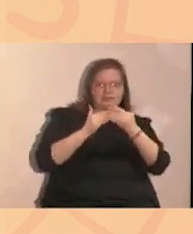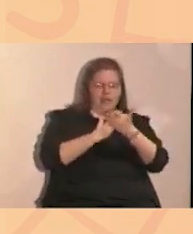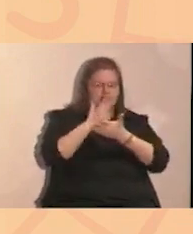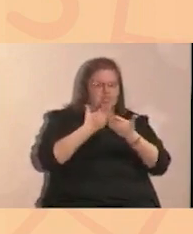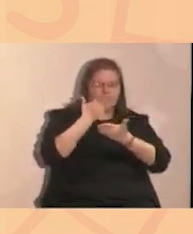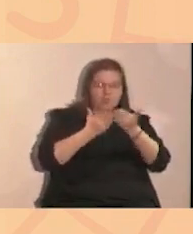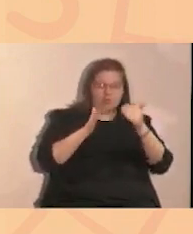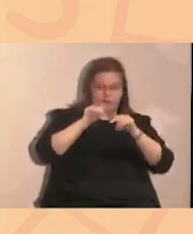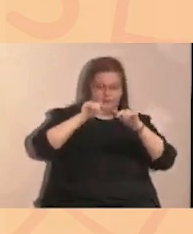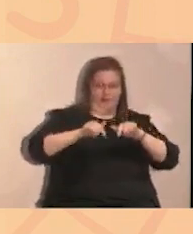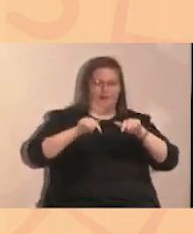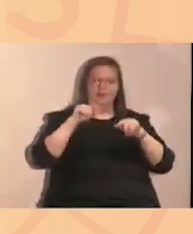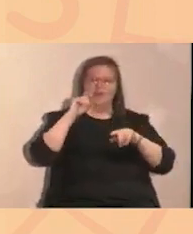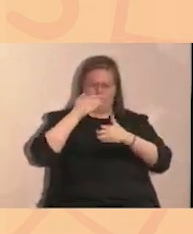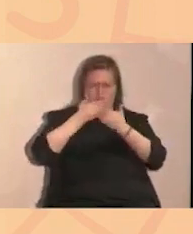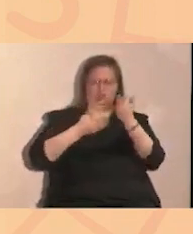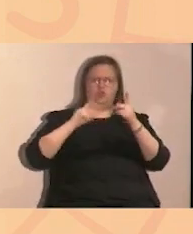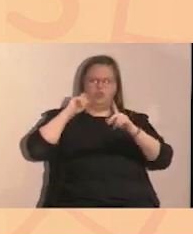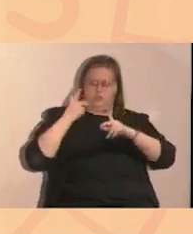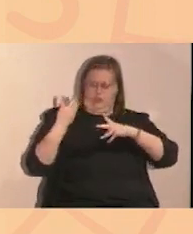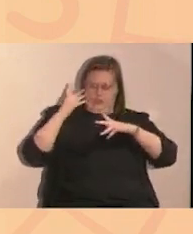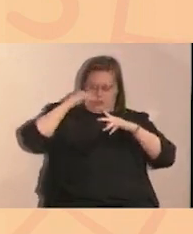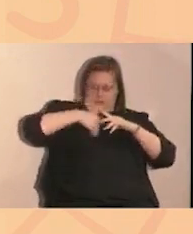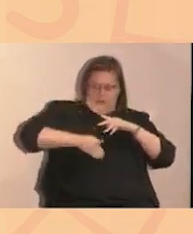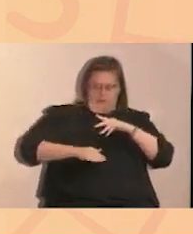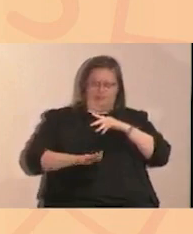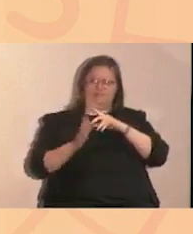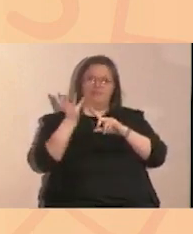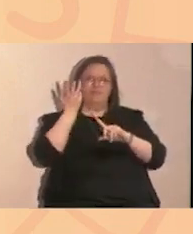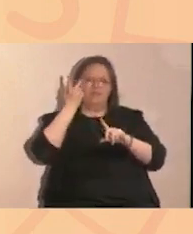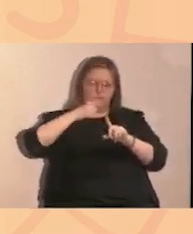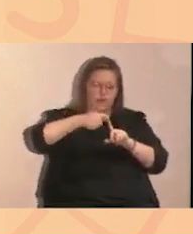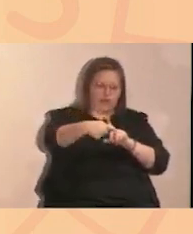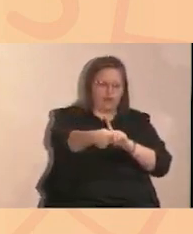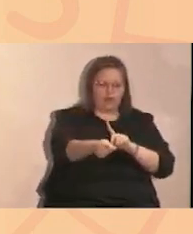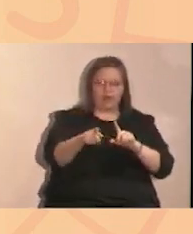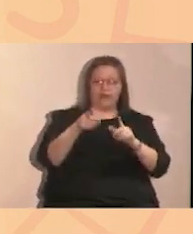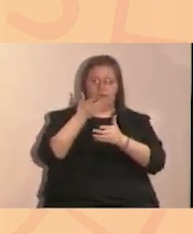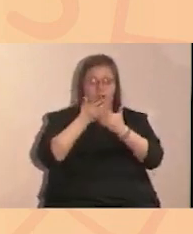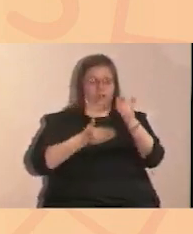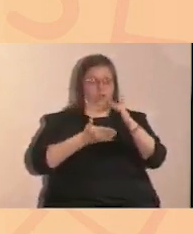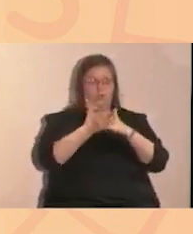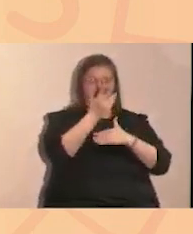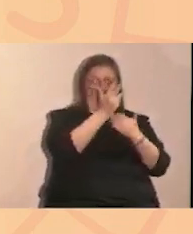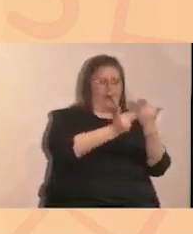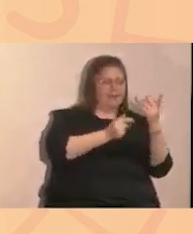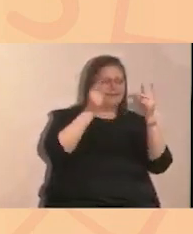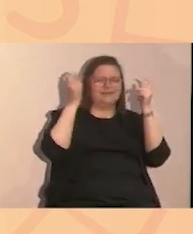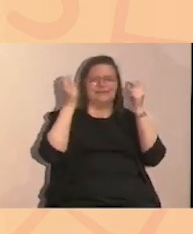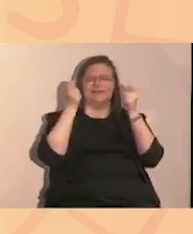Stories that will also echo through our very being across generations. Stories which take shape in paintings, ceremony, poetry,